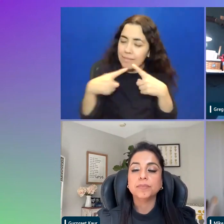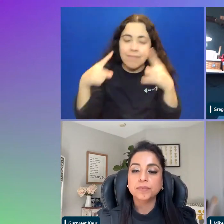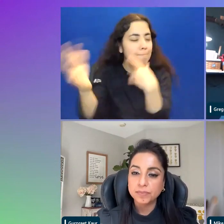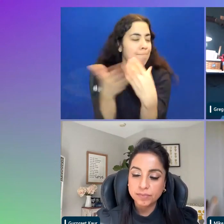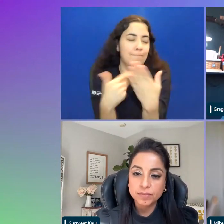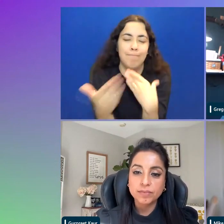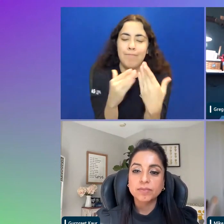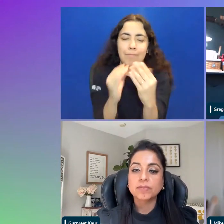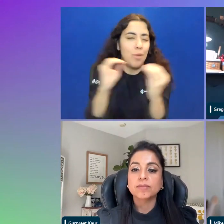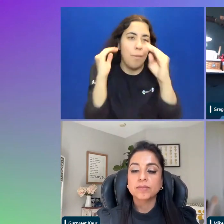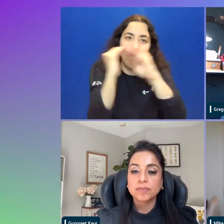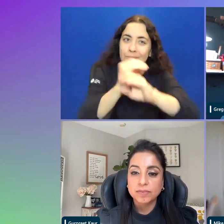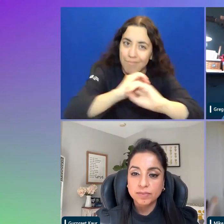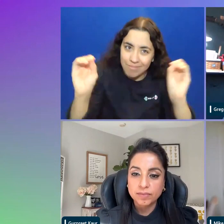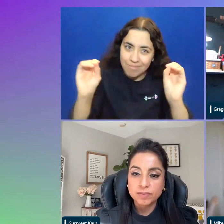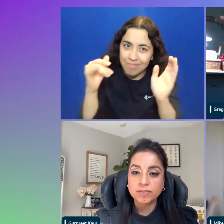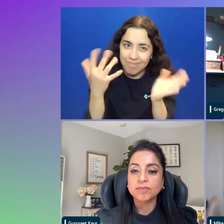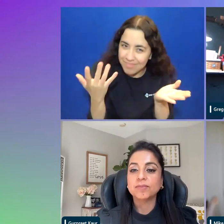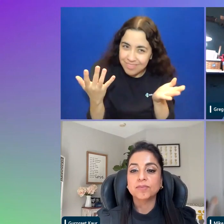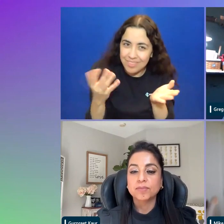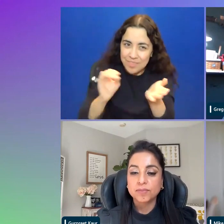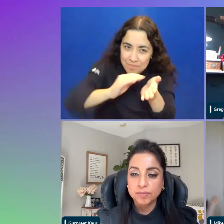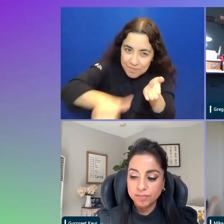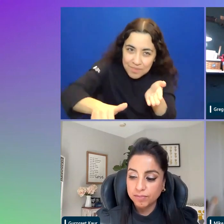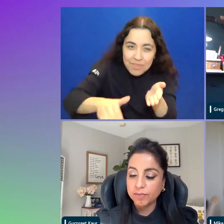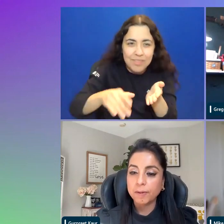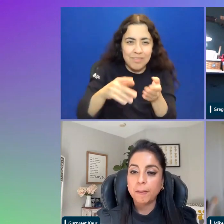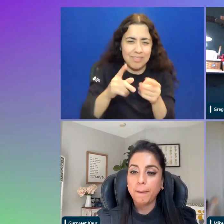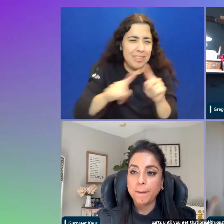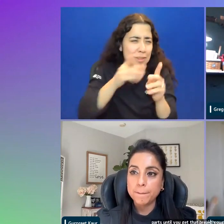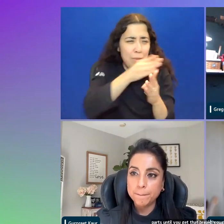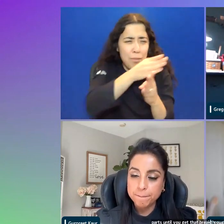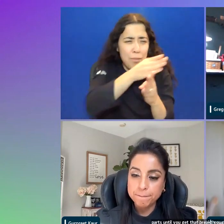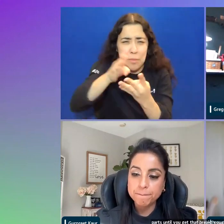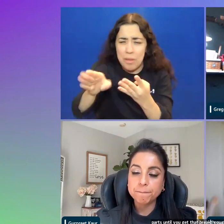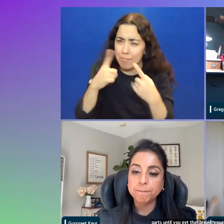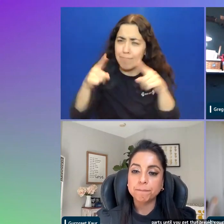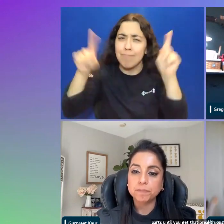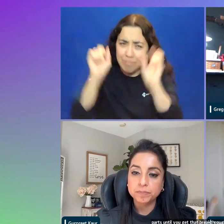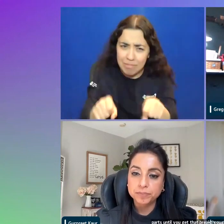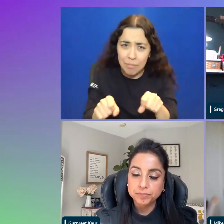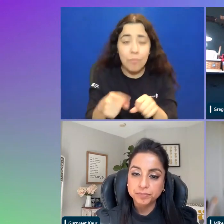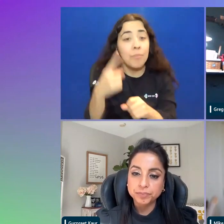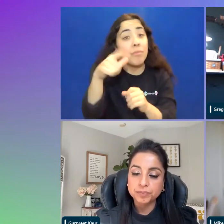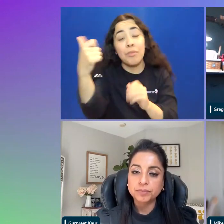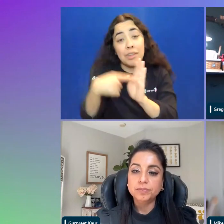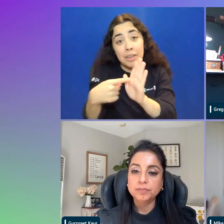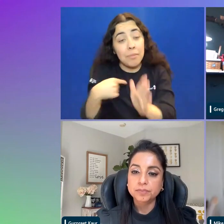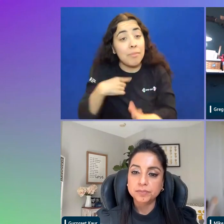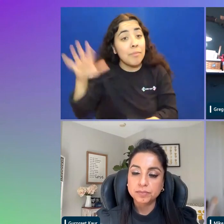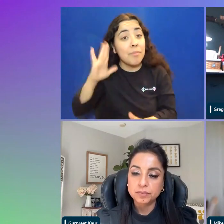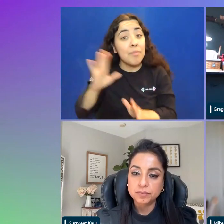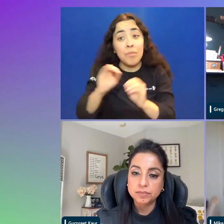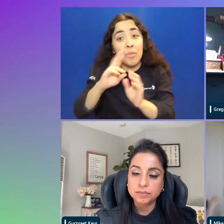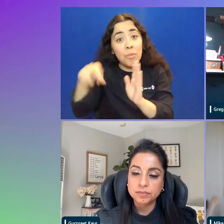stopping you. Uh, it can work in multiple ways. And just another example. Um, I didn't even have the role of accessibility when I